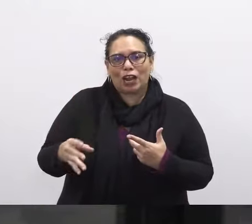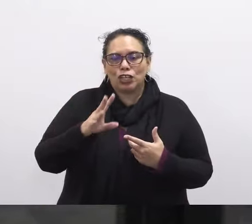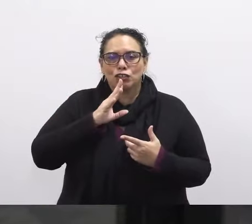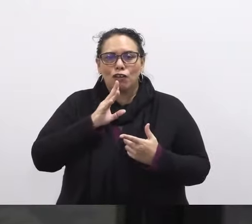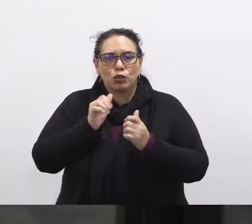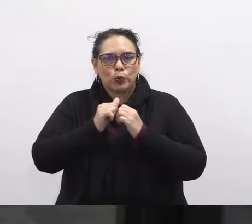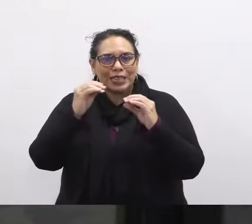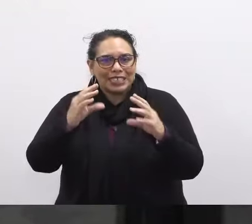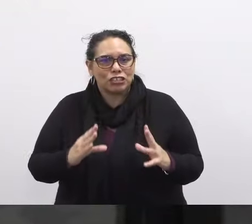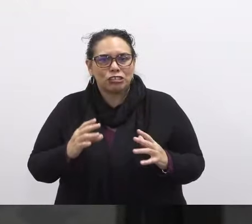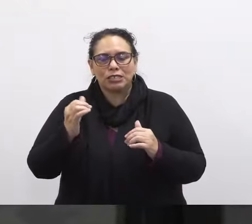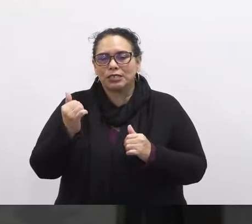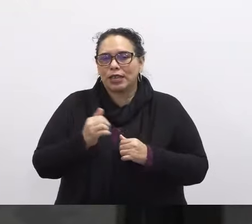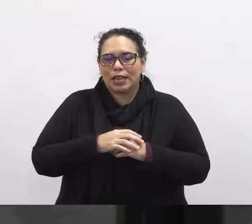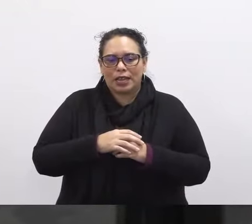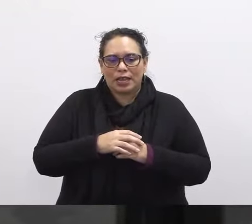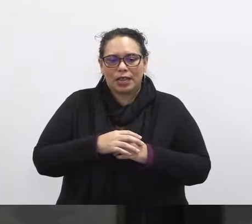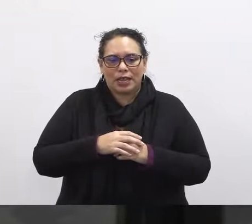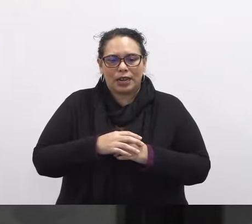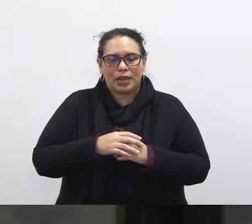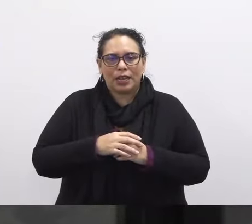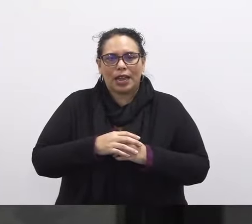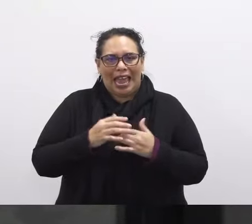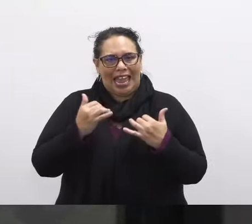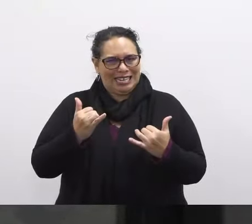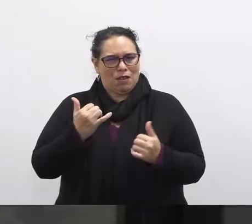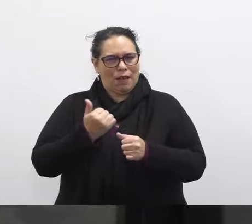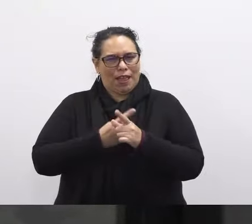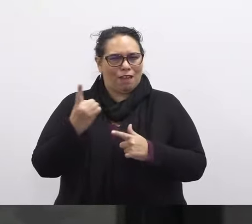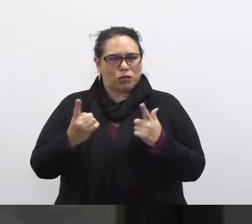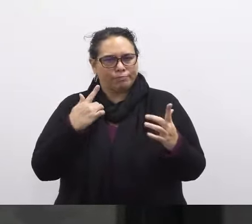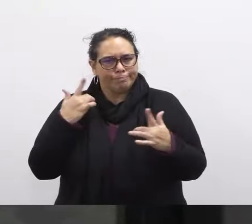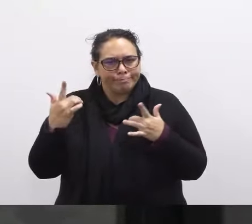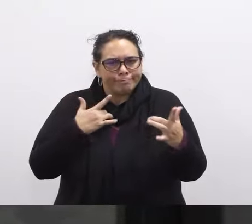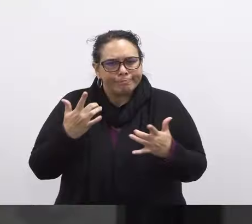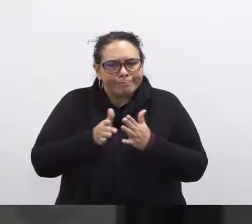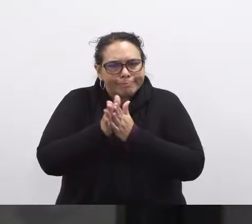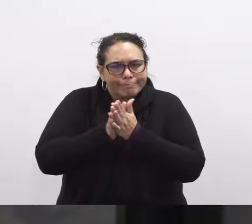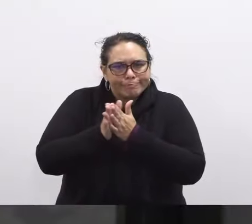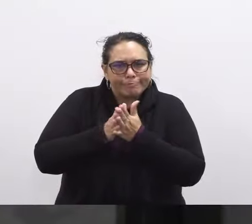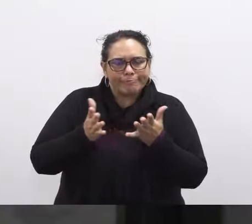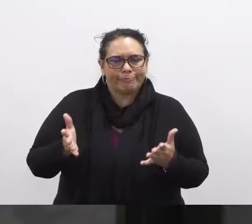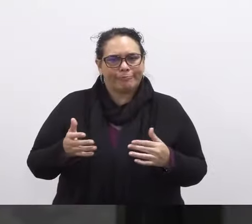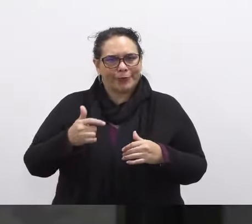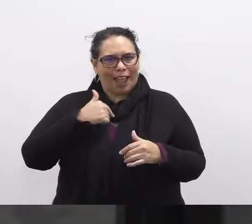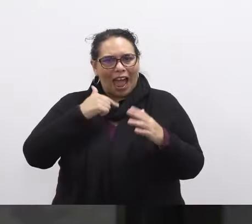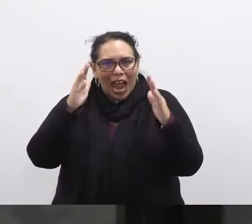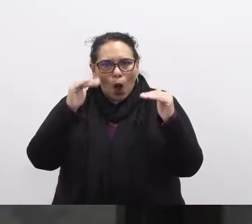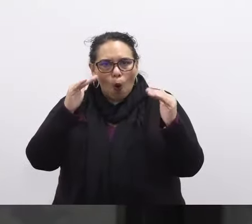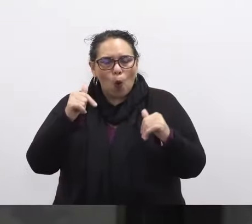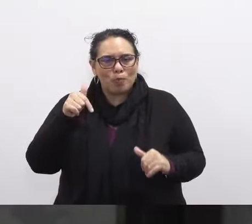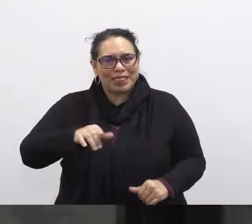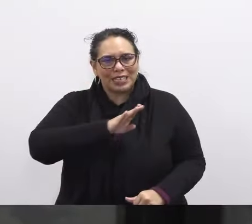and everyone's getting each other riled up. And I hope that this board will be supportive